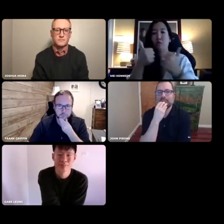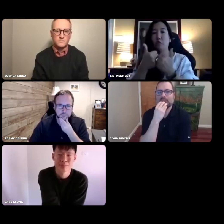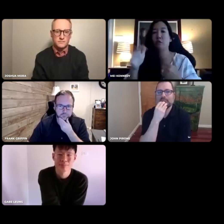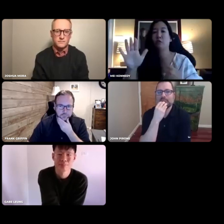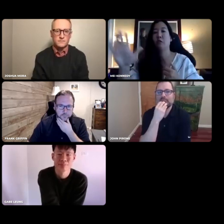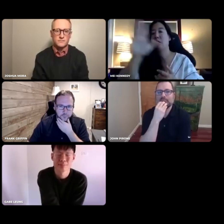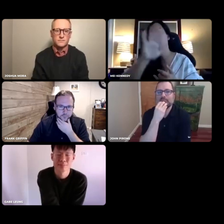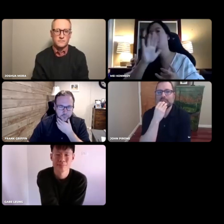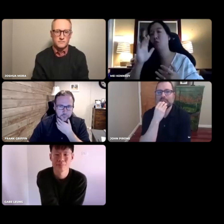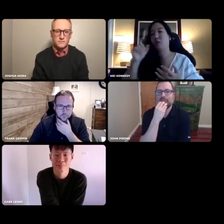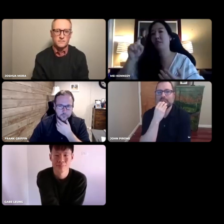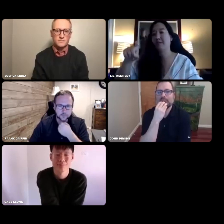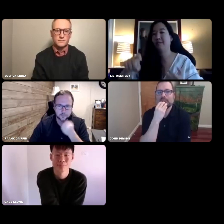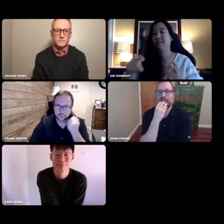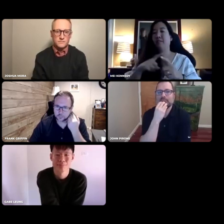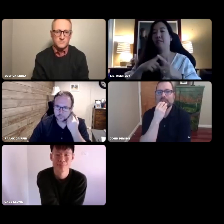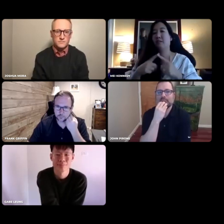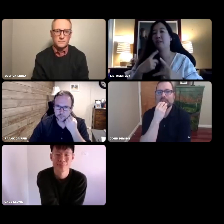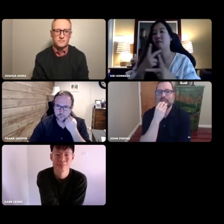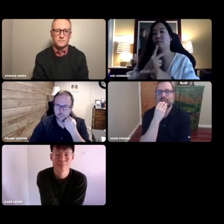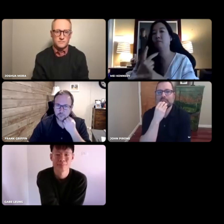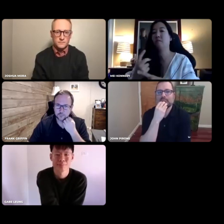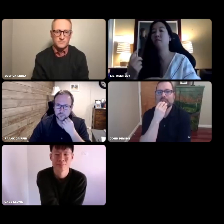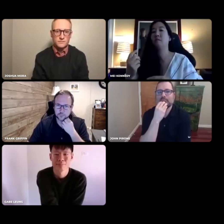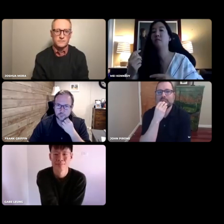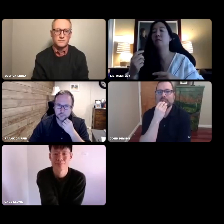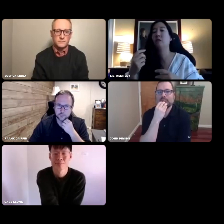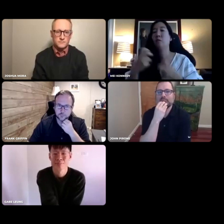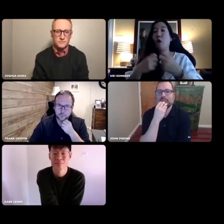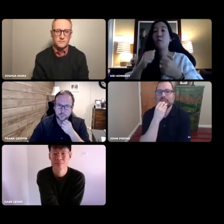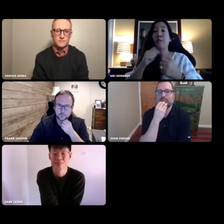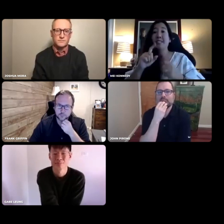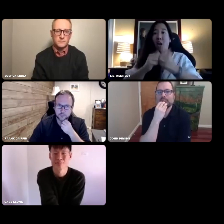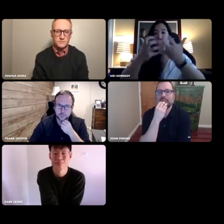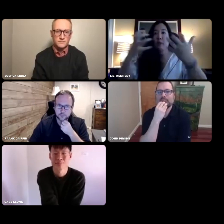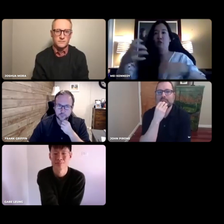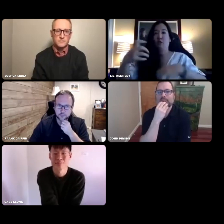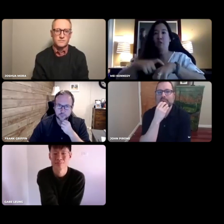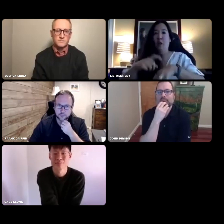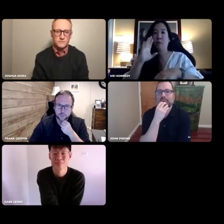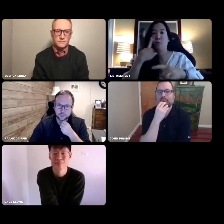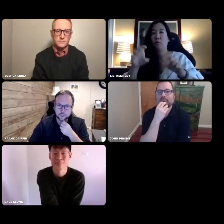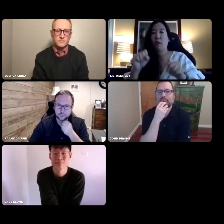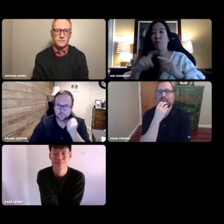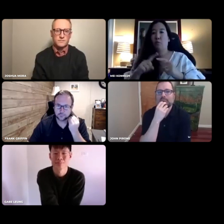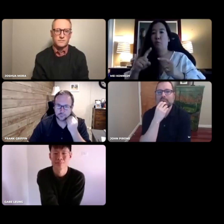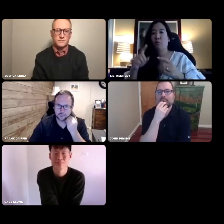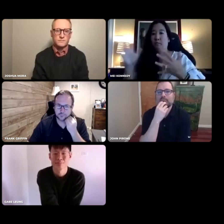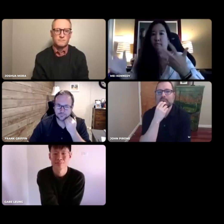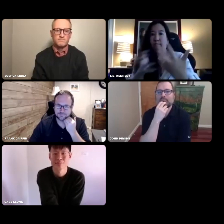You have to hear out their challenges and needs.